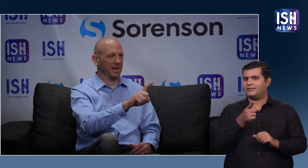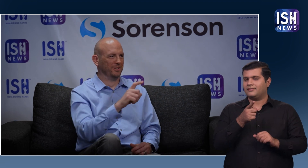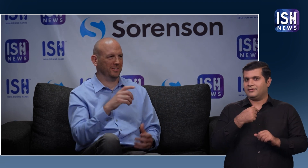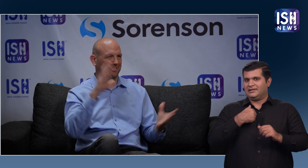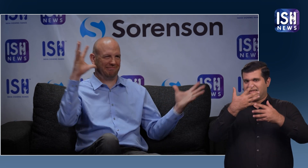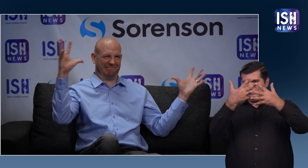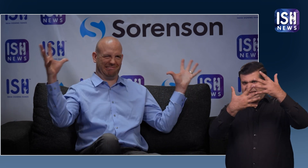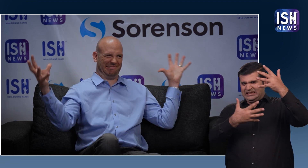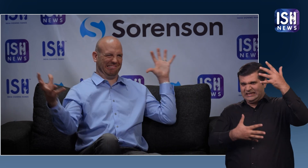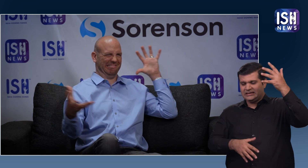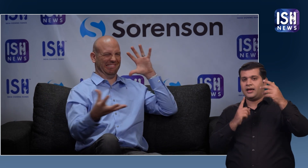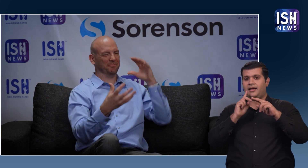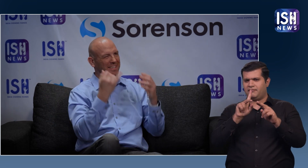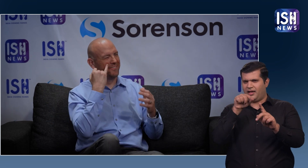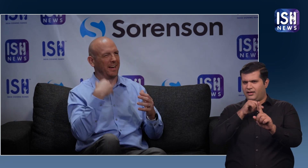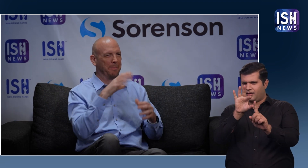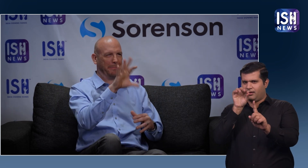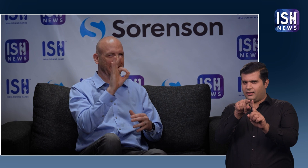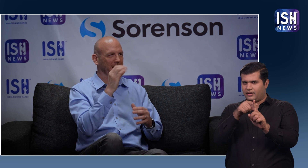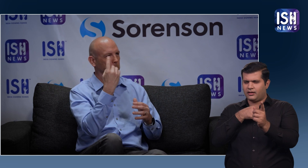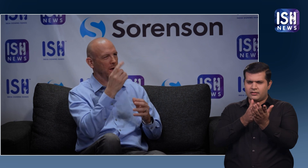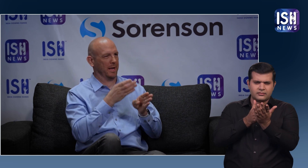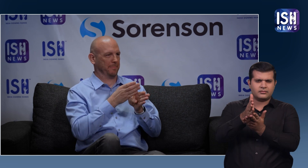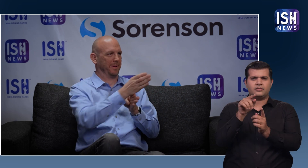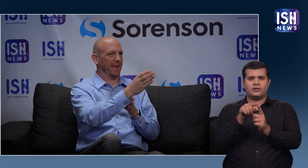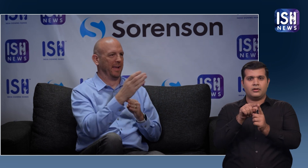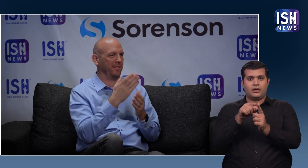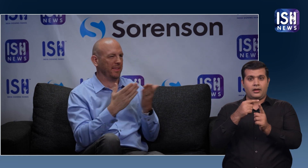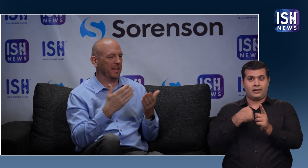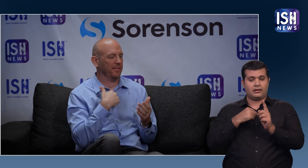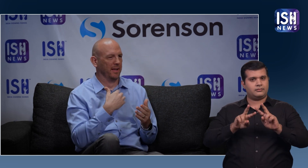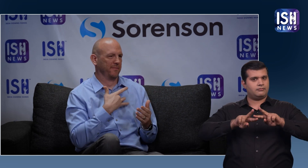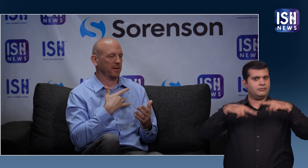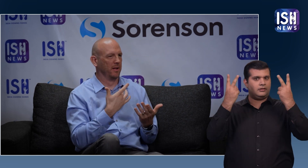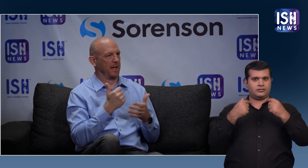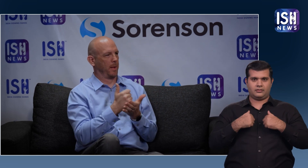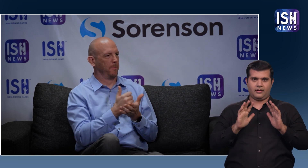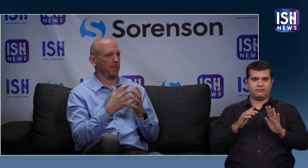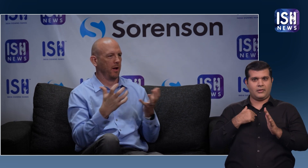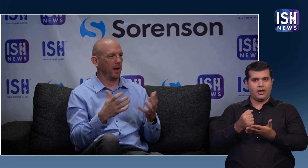Out of everything, if I had to pick one main thing that helped me a lot is